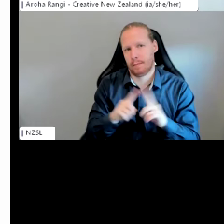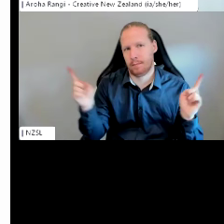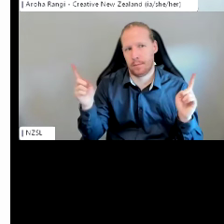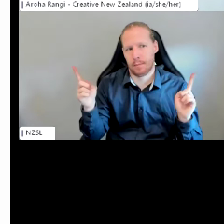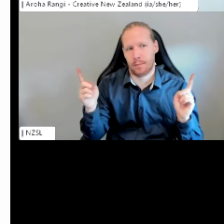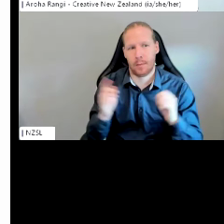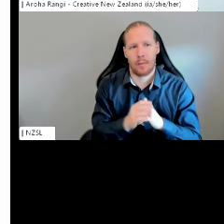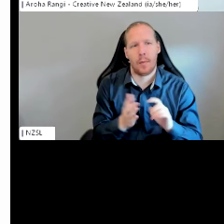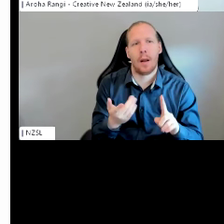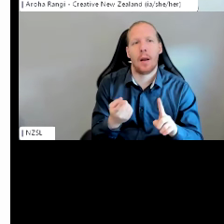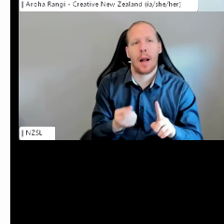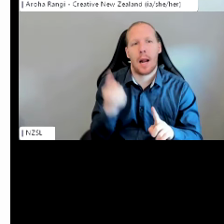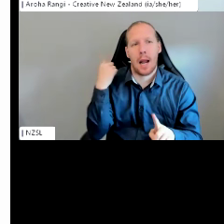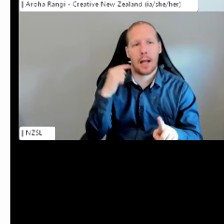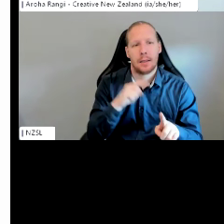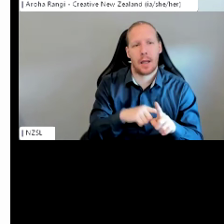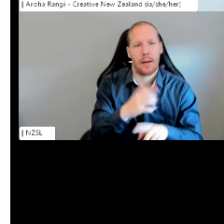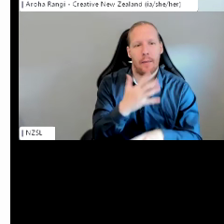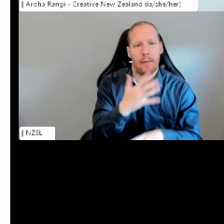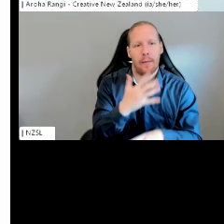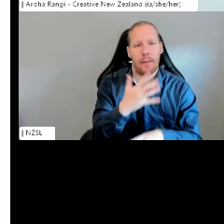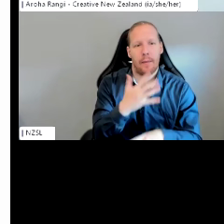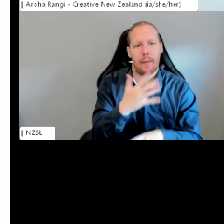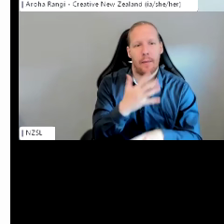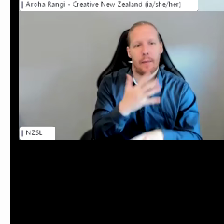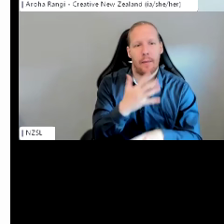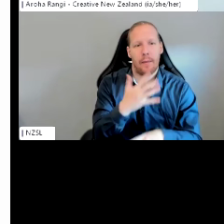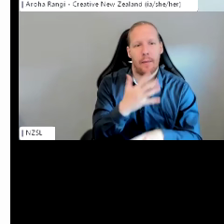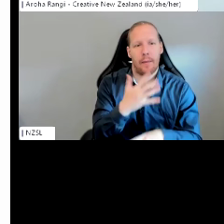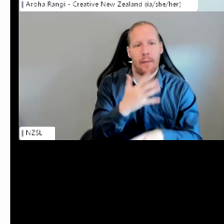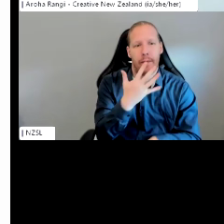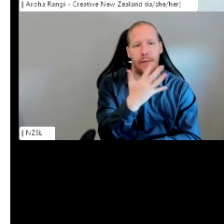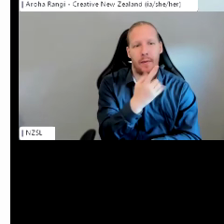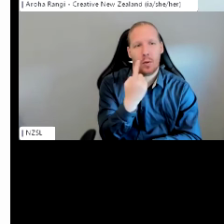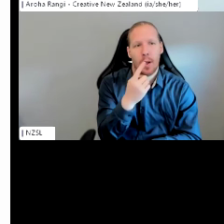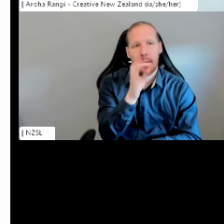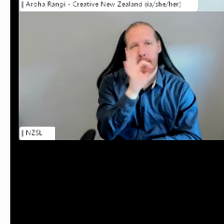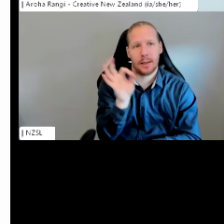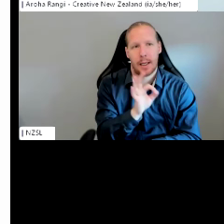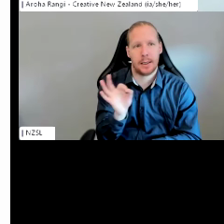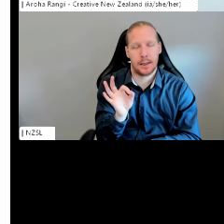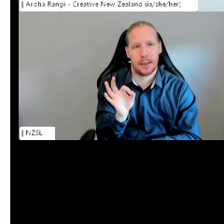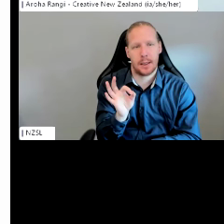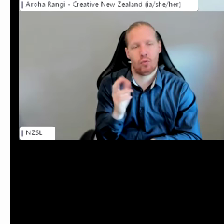time. We're looking on social media as the uh as the information source. It's it's really dropping